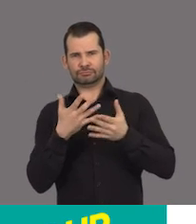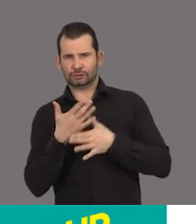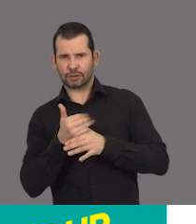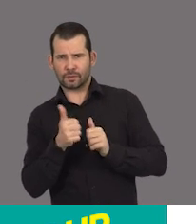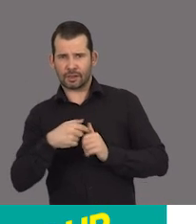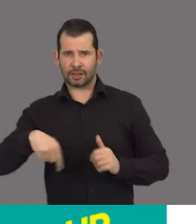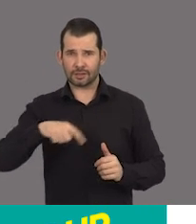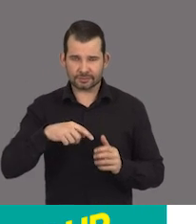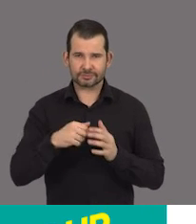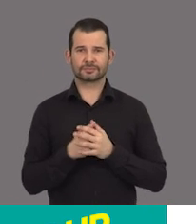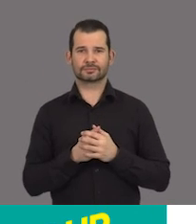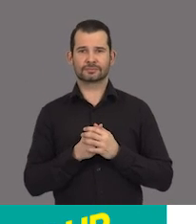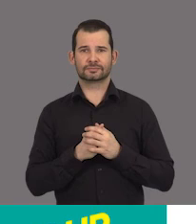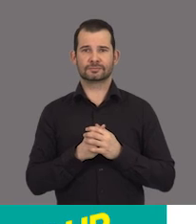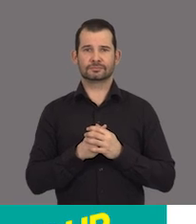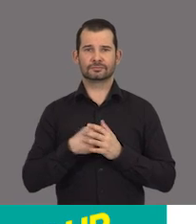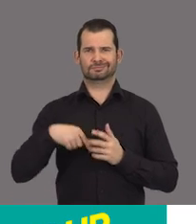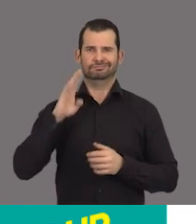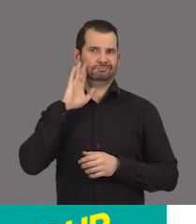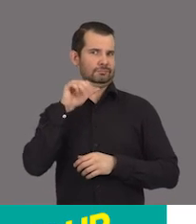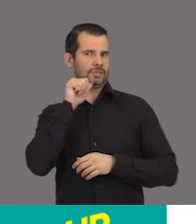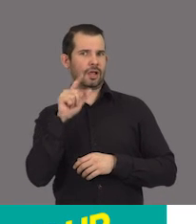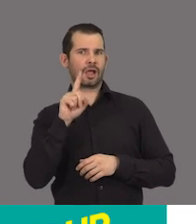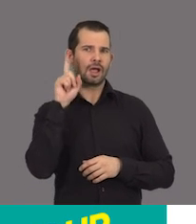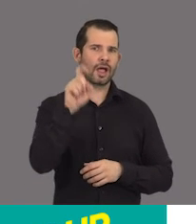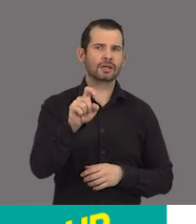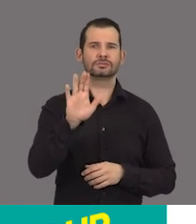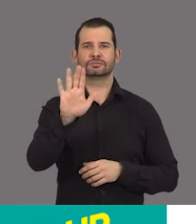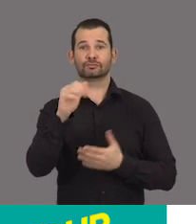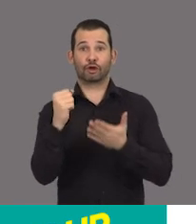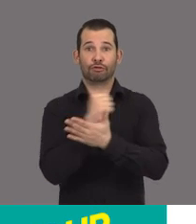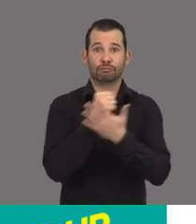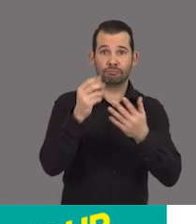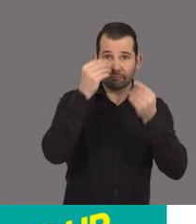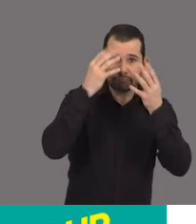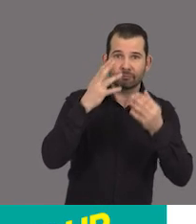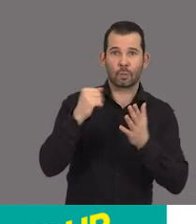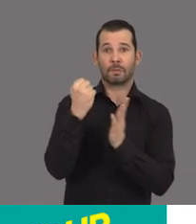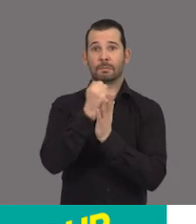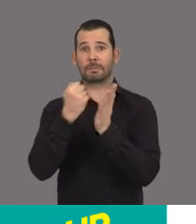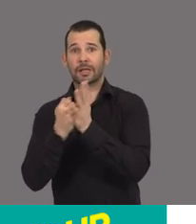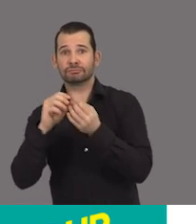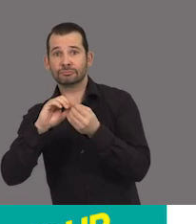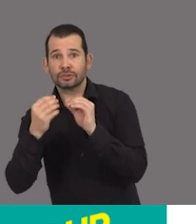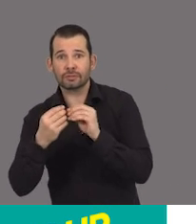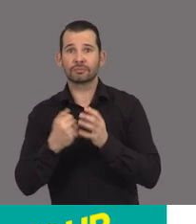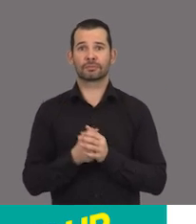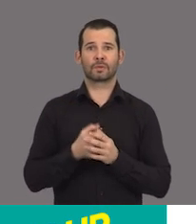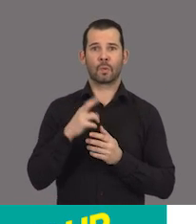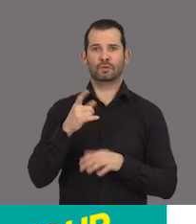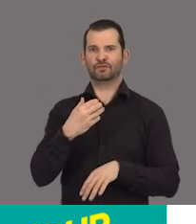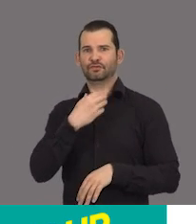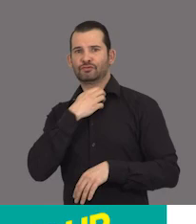We will not ask you for your credit card or passport number or, use threats or intimidation tactics.